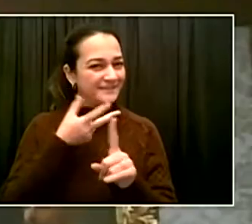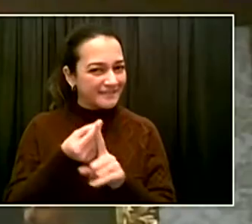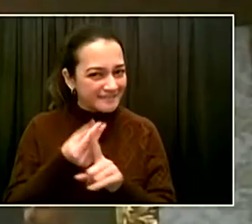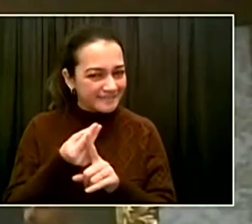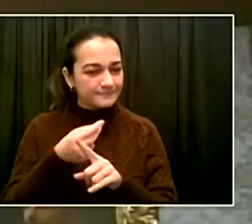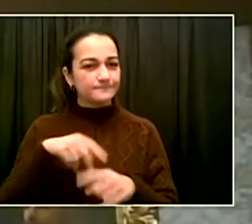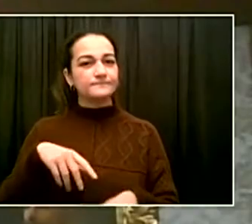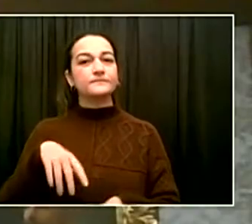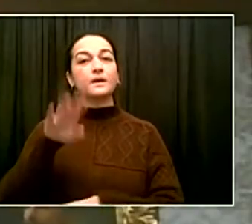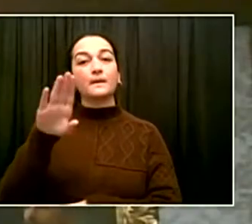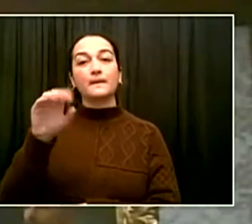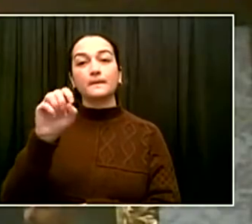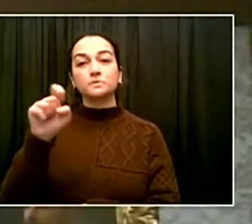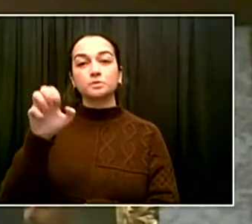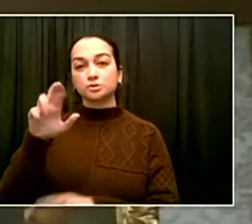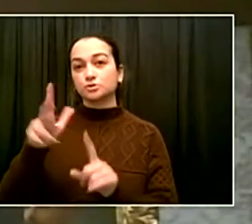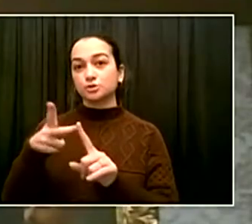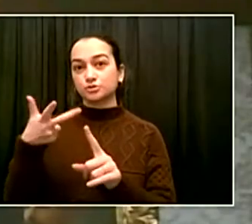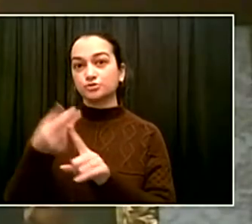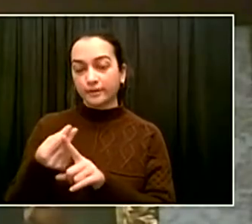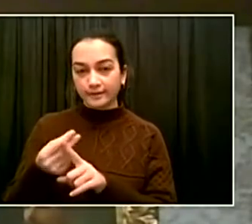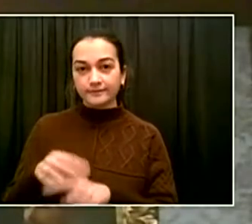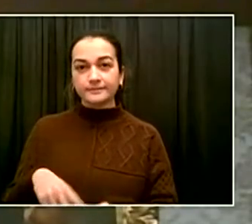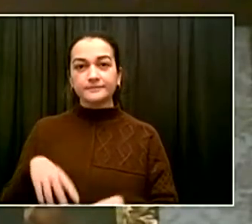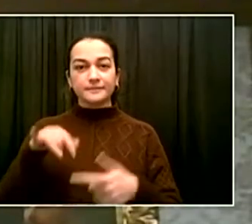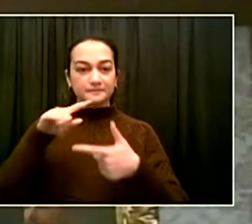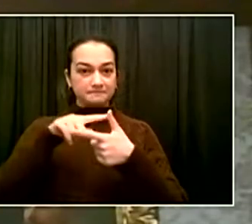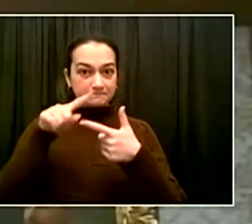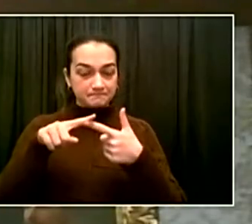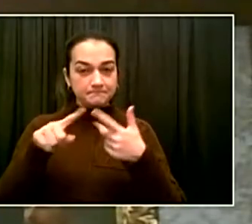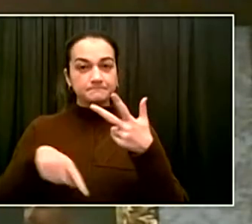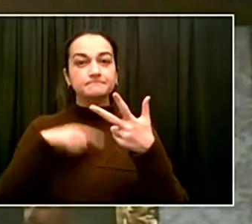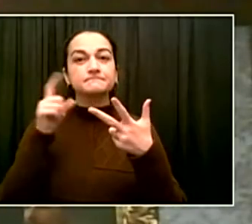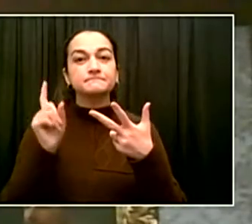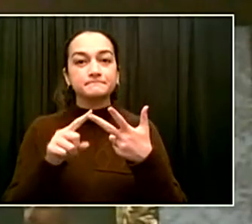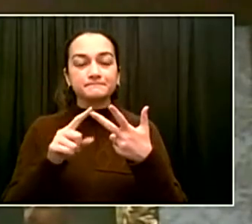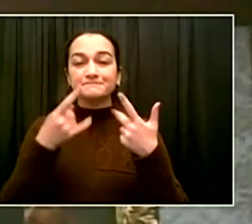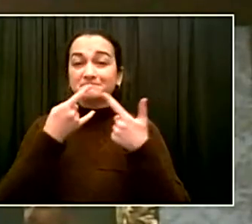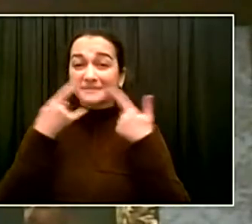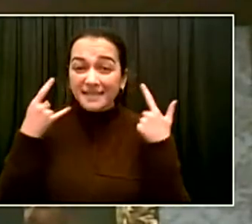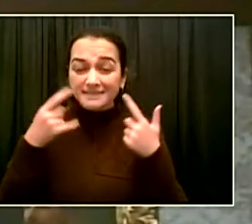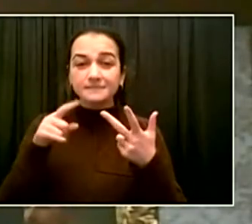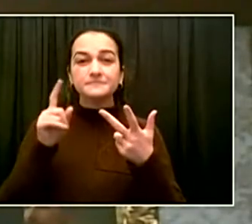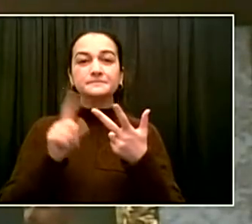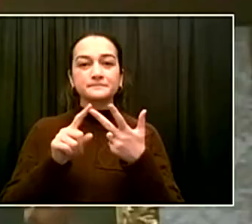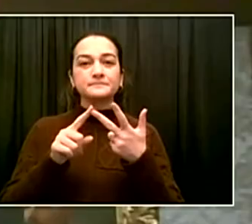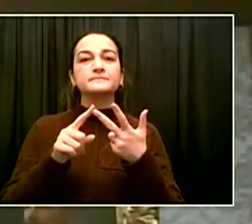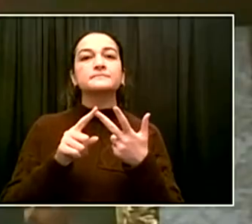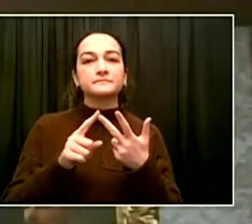GETTING BOOSTED, AND GETTING